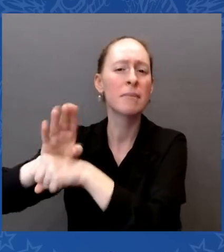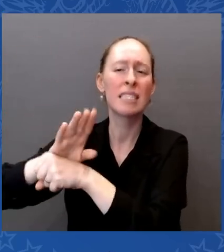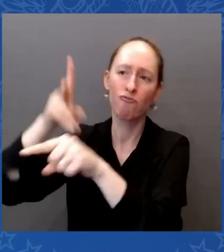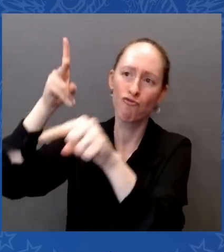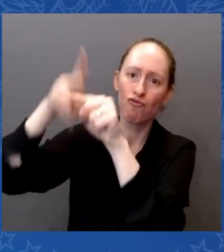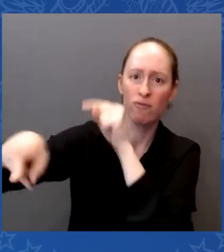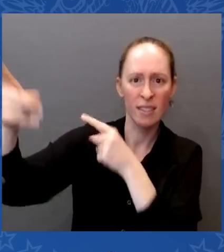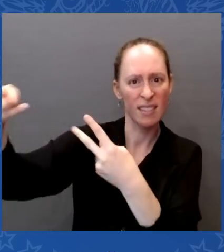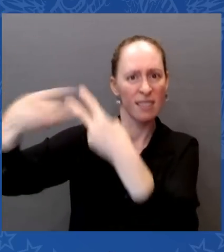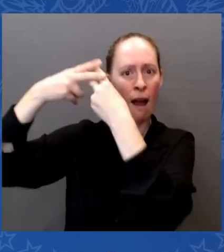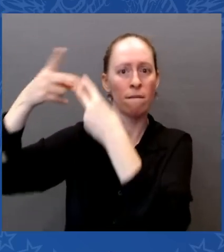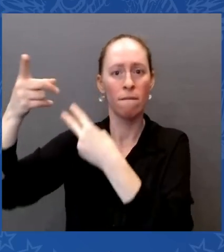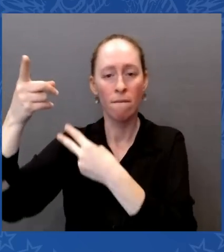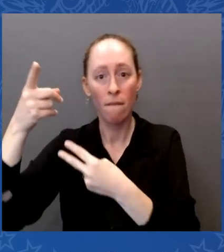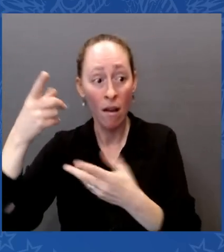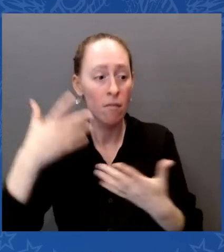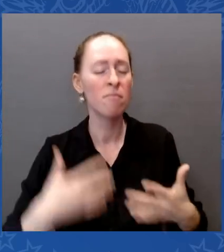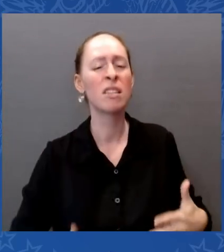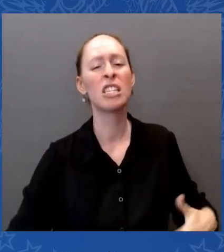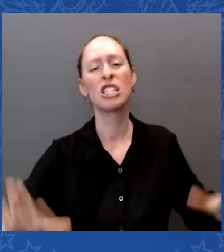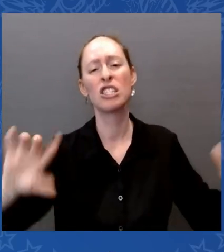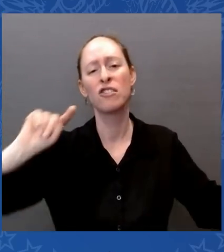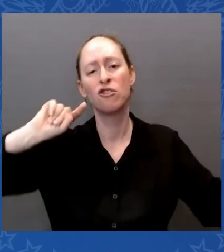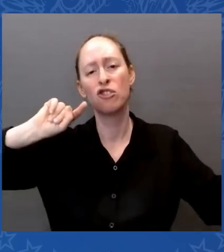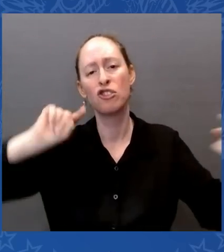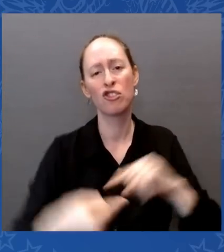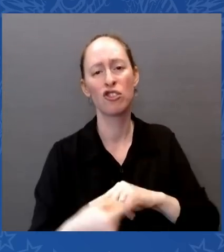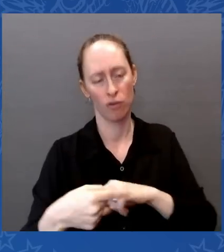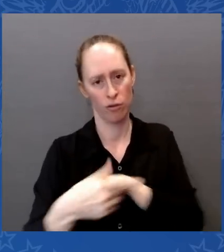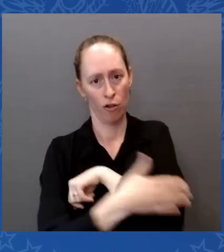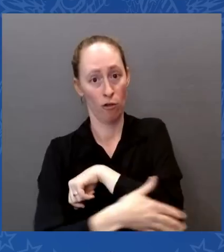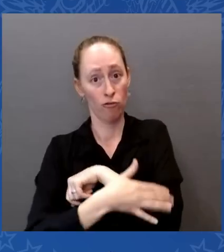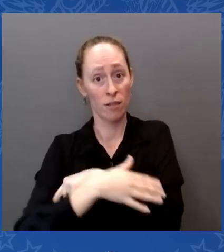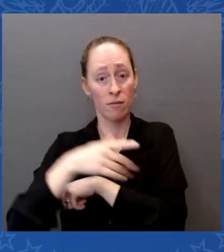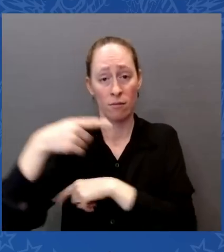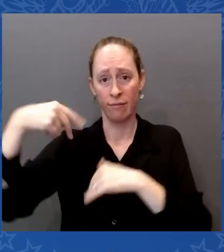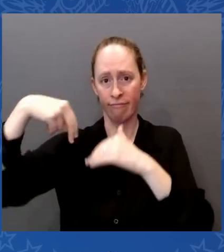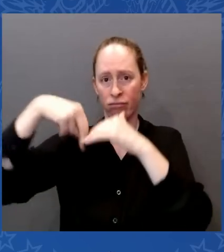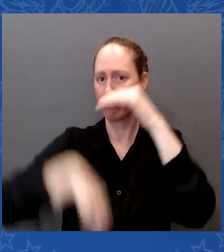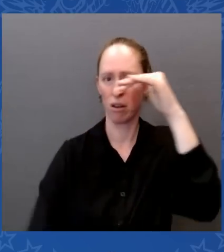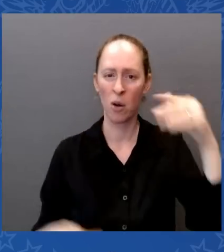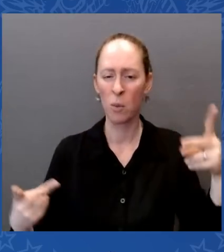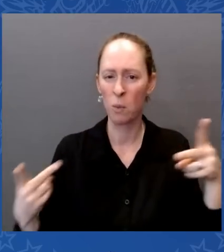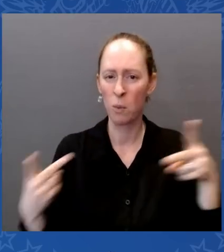On my watch, things have been different. The deficit has come down both years that I've been in office.